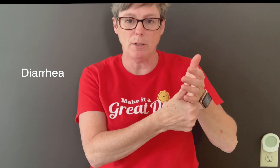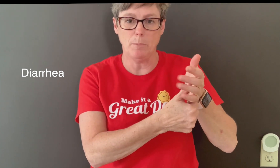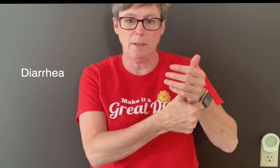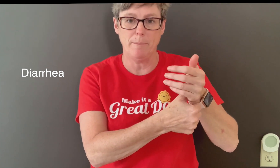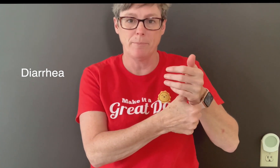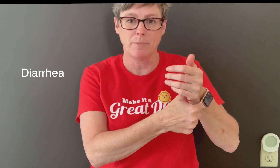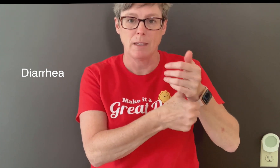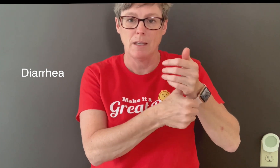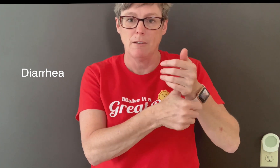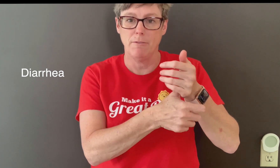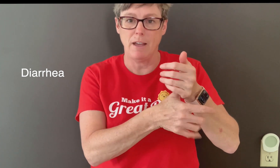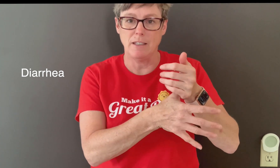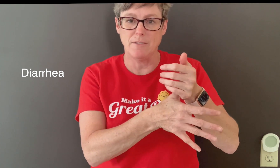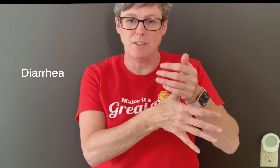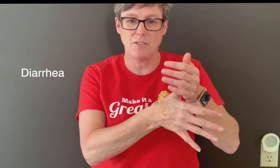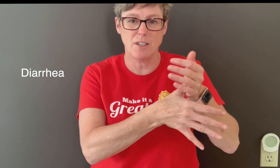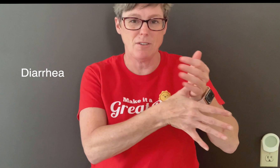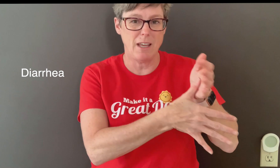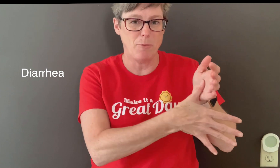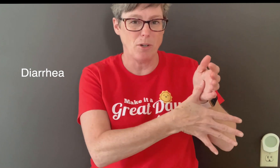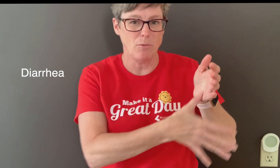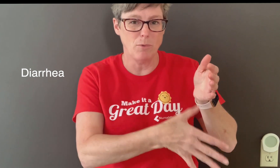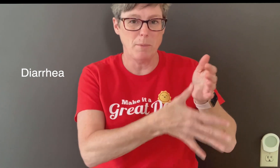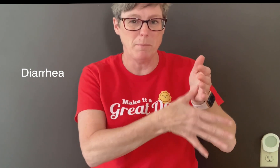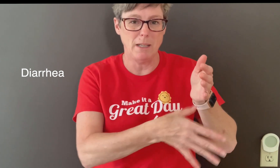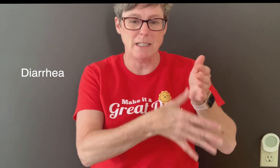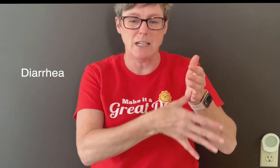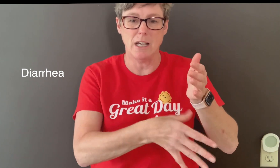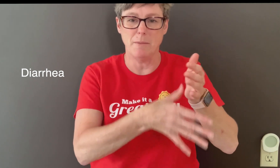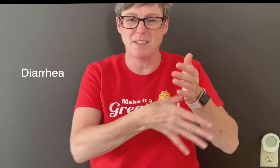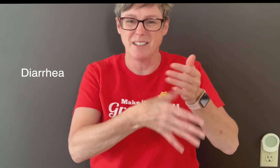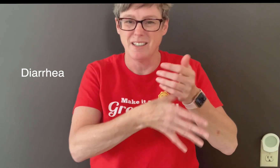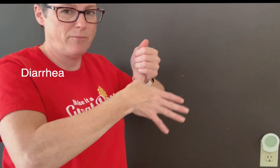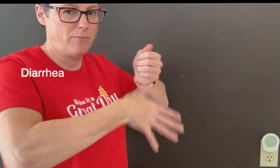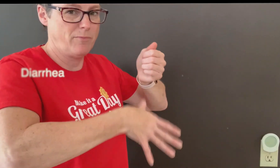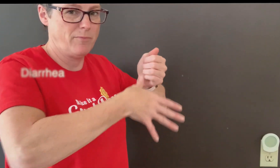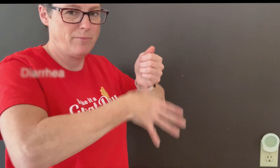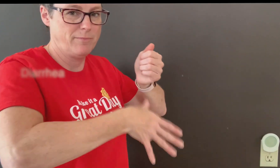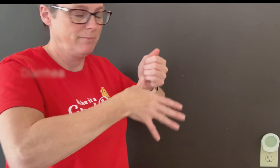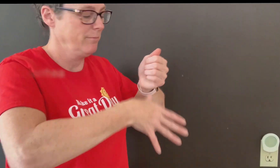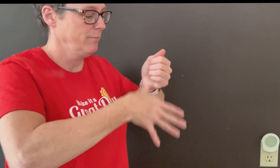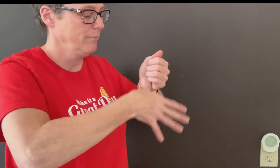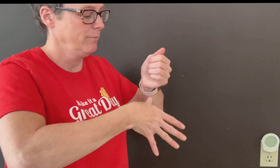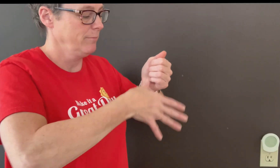a little bit, fan these fingers out and we're going to rub it many times.